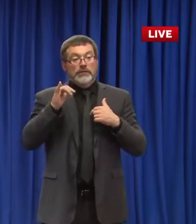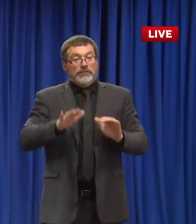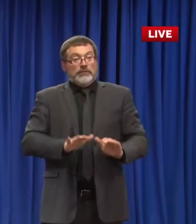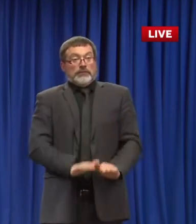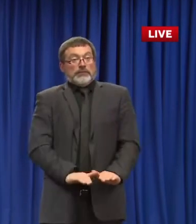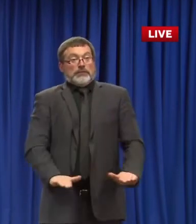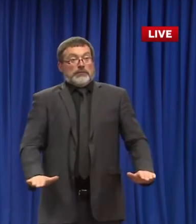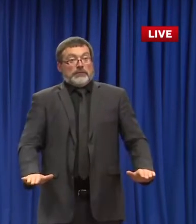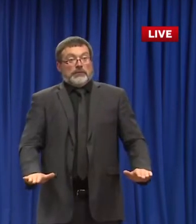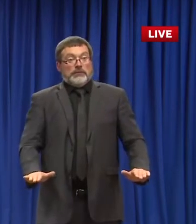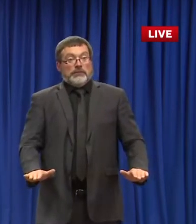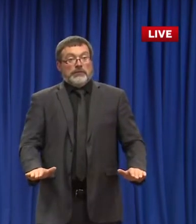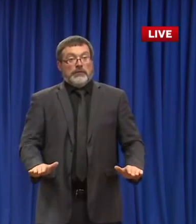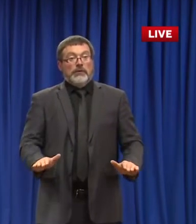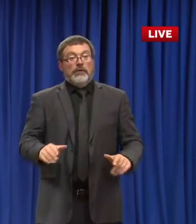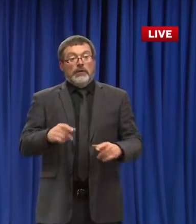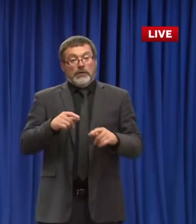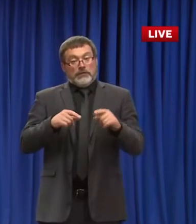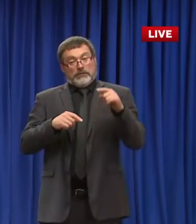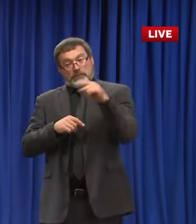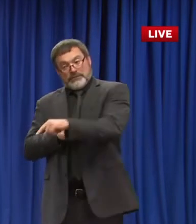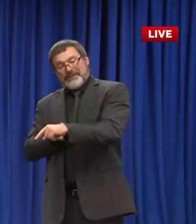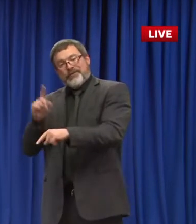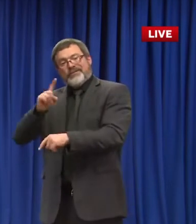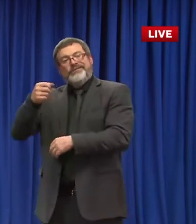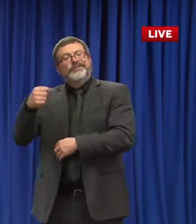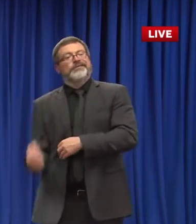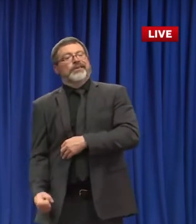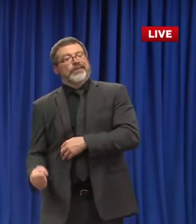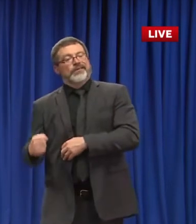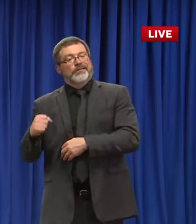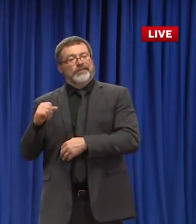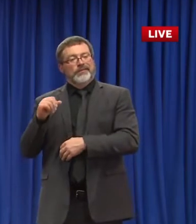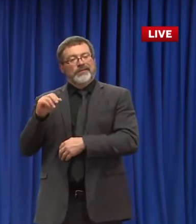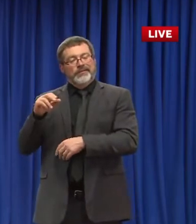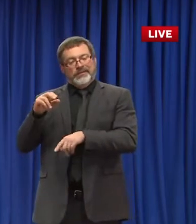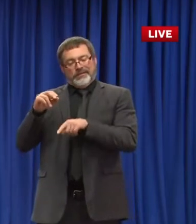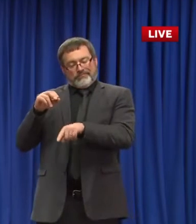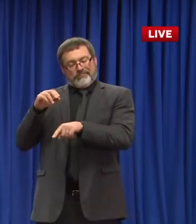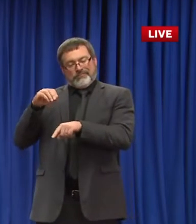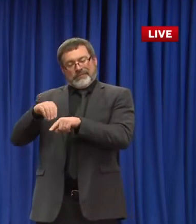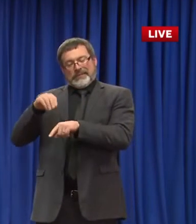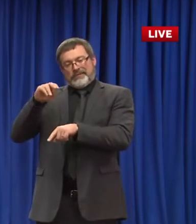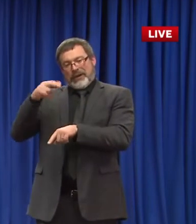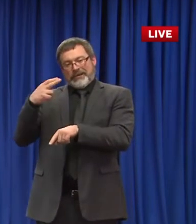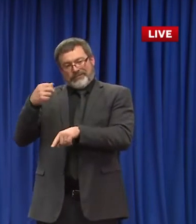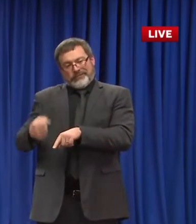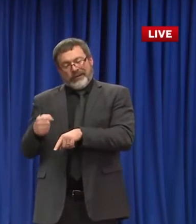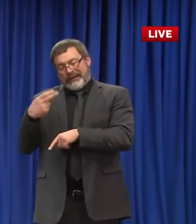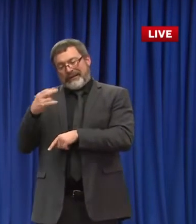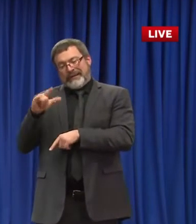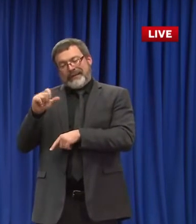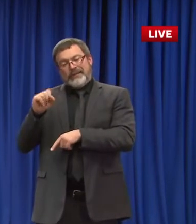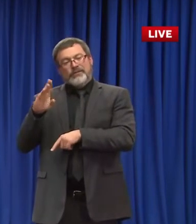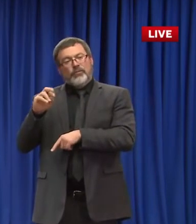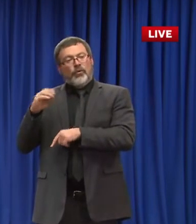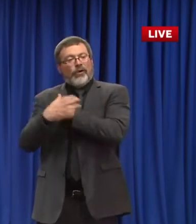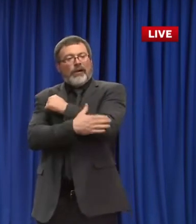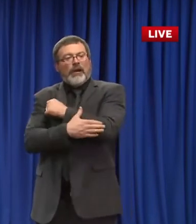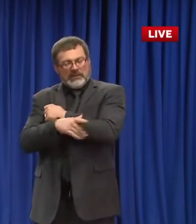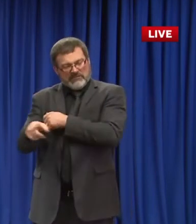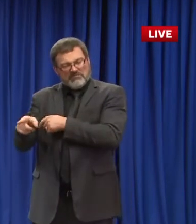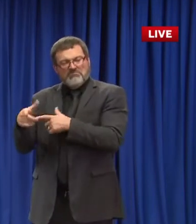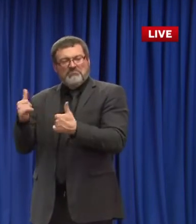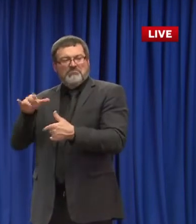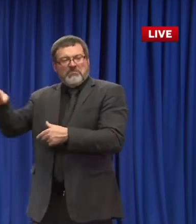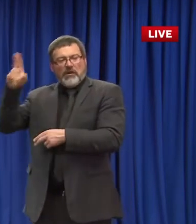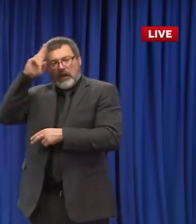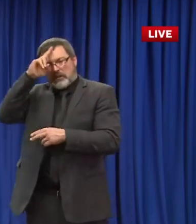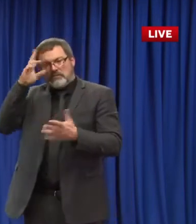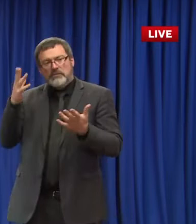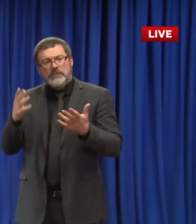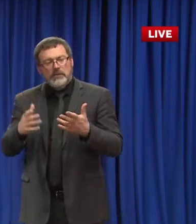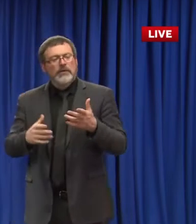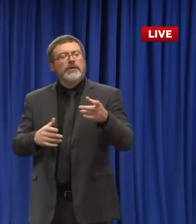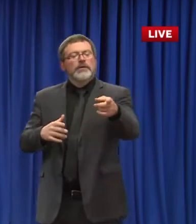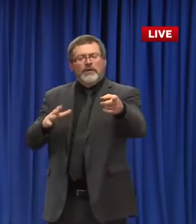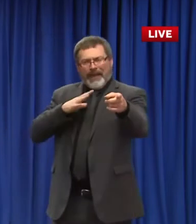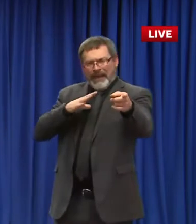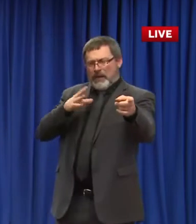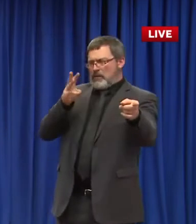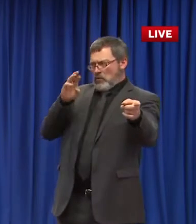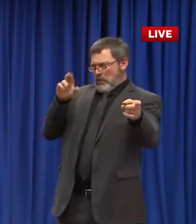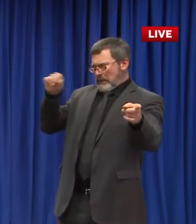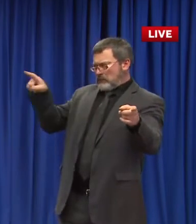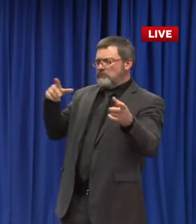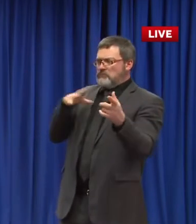SO THEY’RE THEY’RE YOU KNOW IN THE PEDIATRIC AGE RANGE THERE FROM HILLSBOROUGH COUNTY AND THEY’RE HOSPITALIZED AND RECOVERING AND THAT’S THAT’S THE EXTENT OF THE INFORMATION.